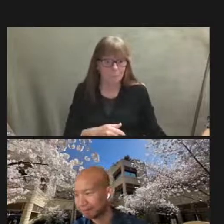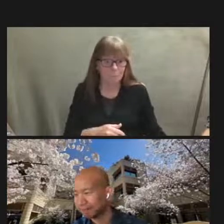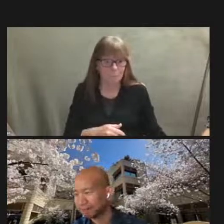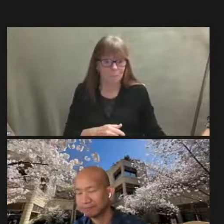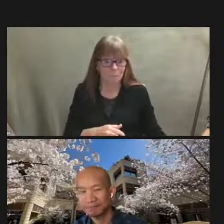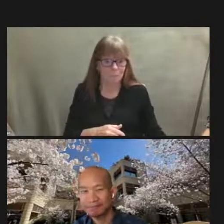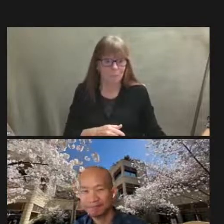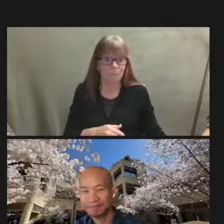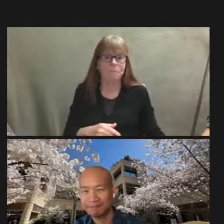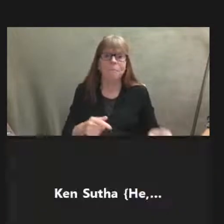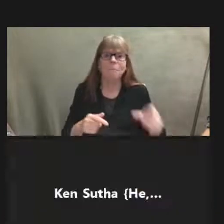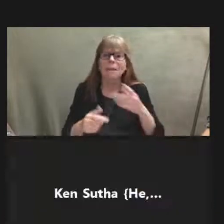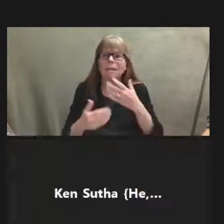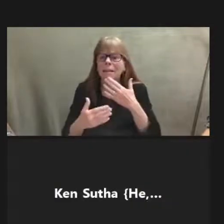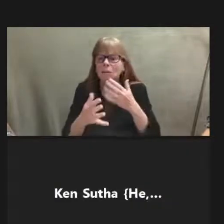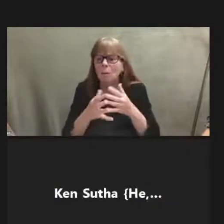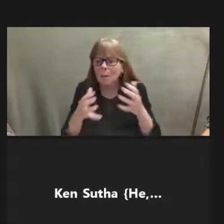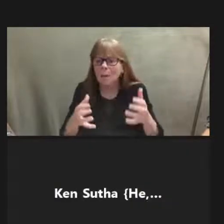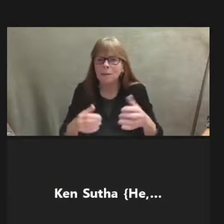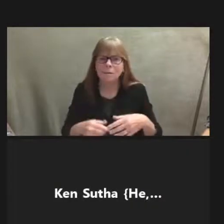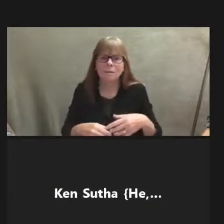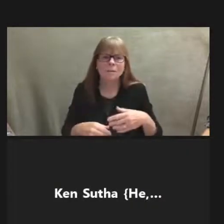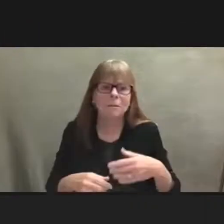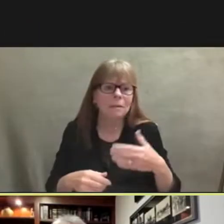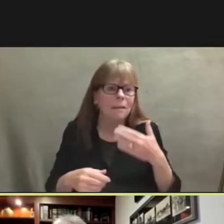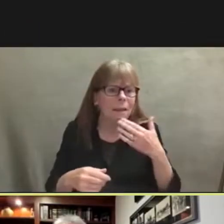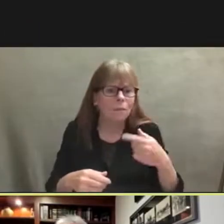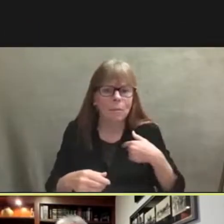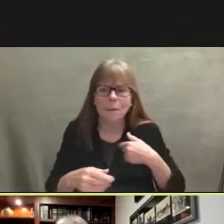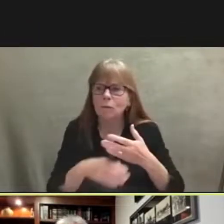It's an absolute pleasure to be able to share with you the work of the National